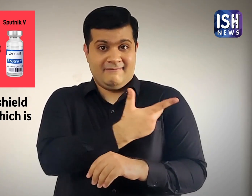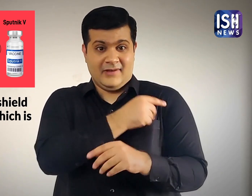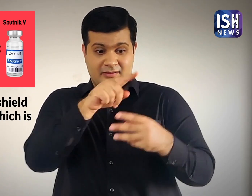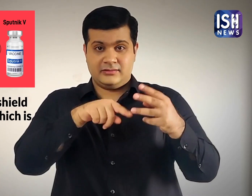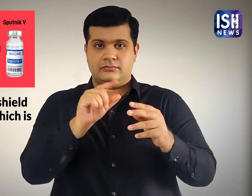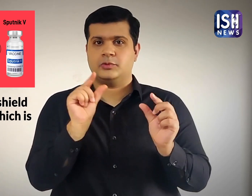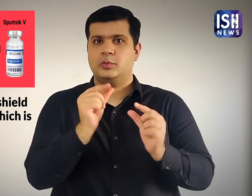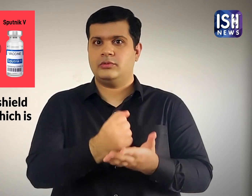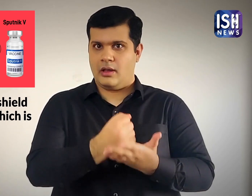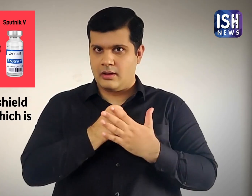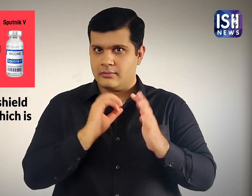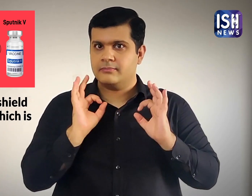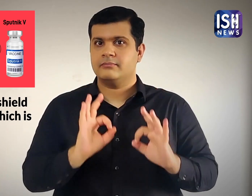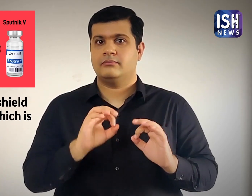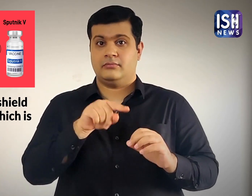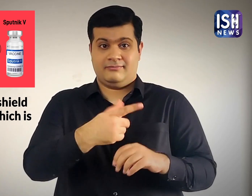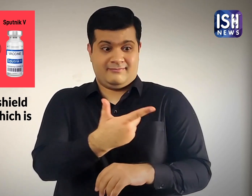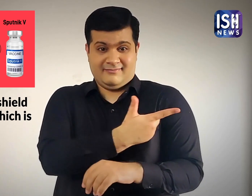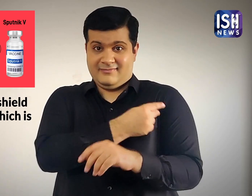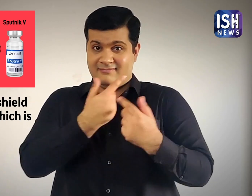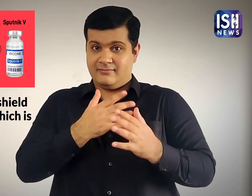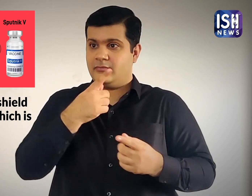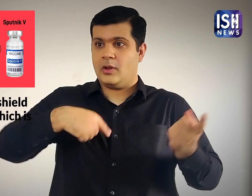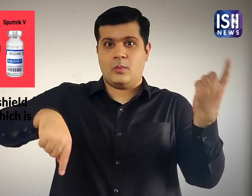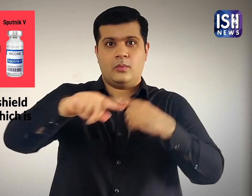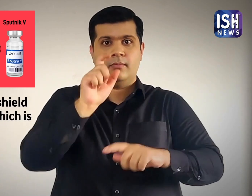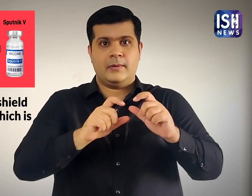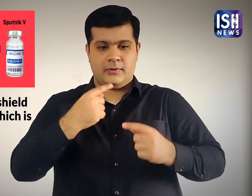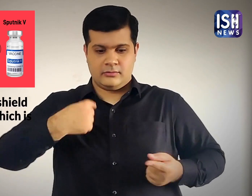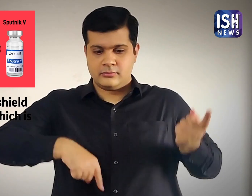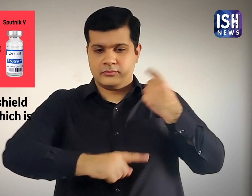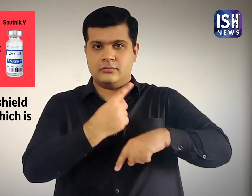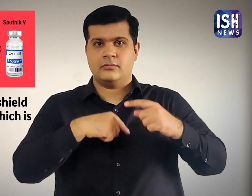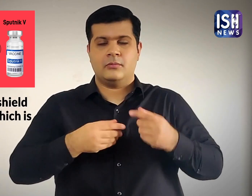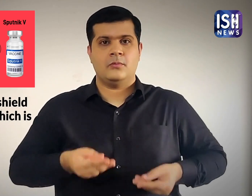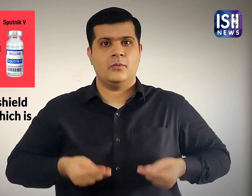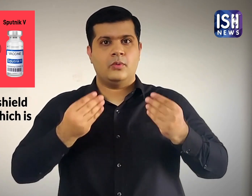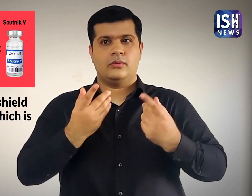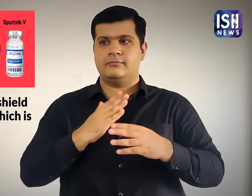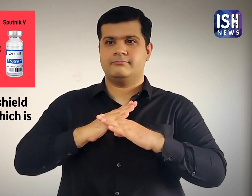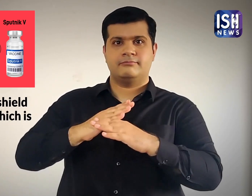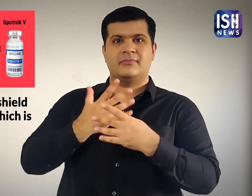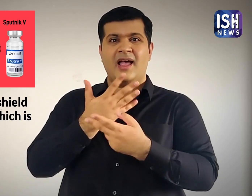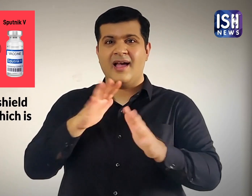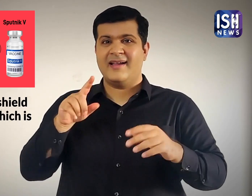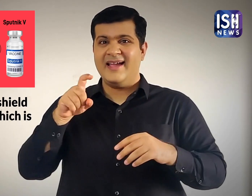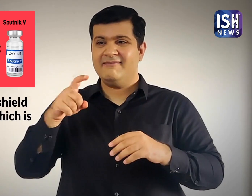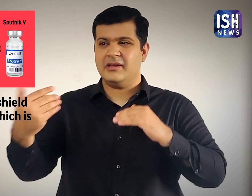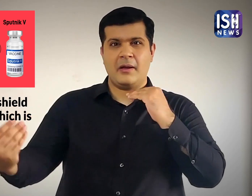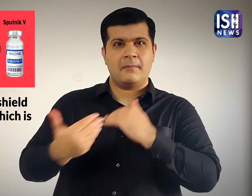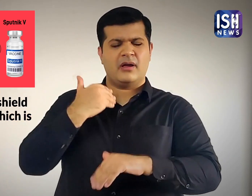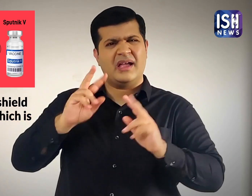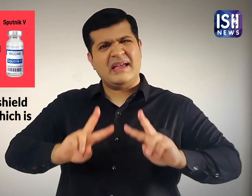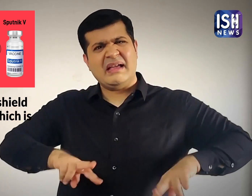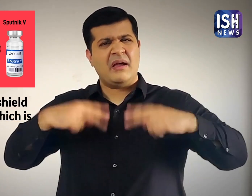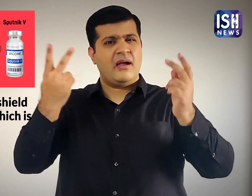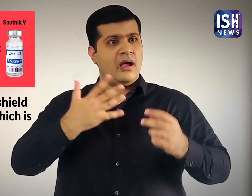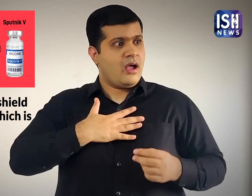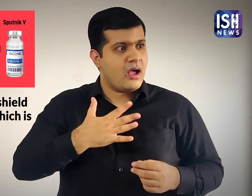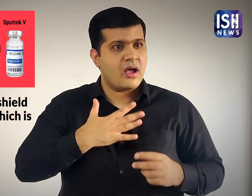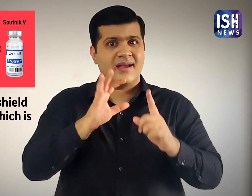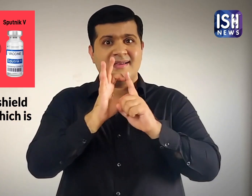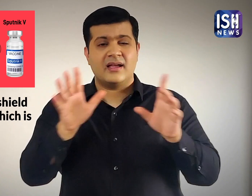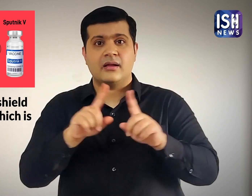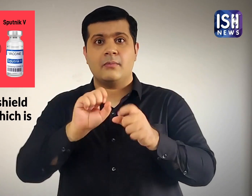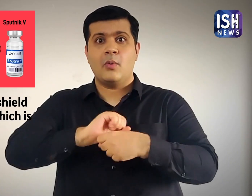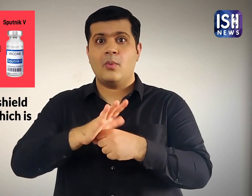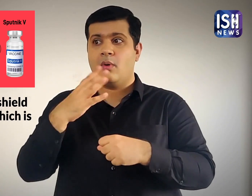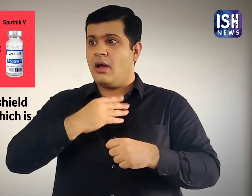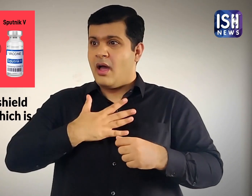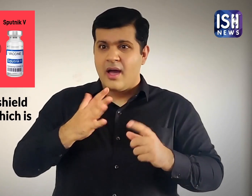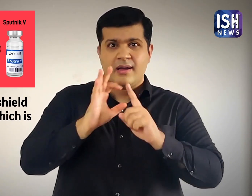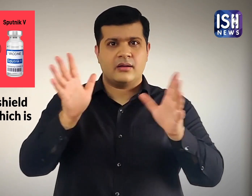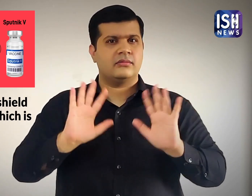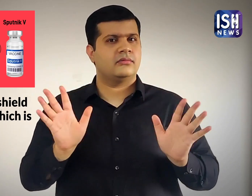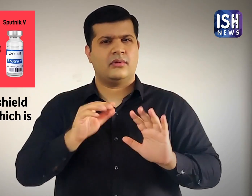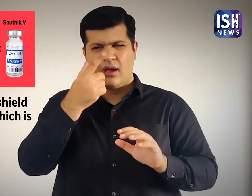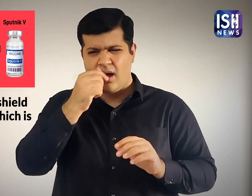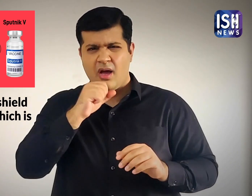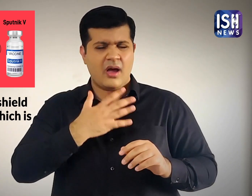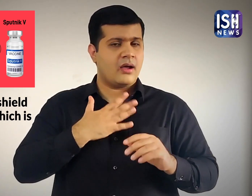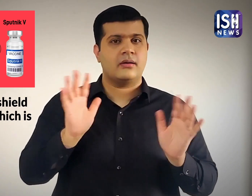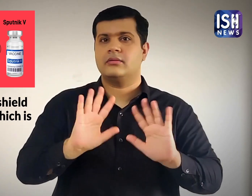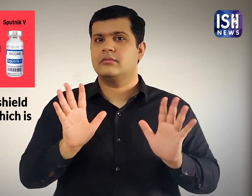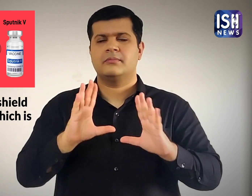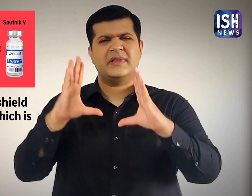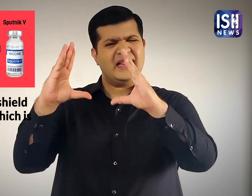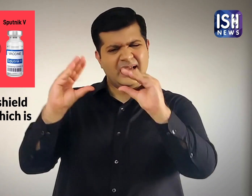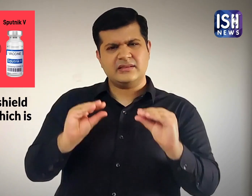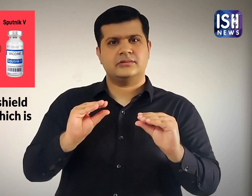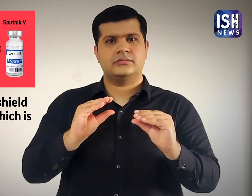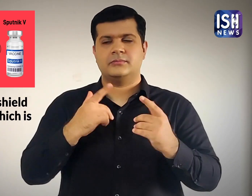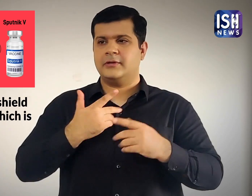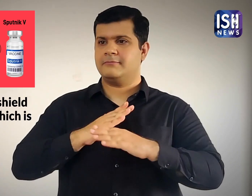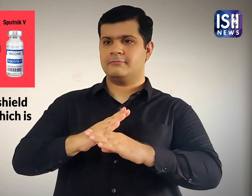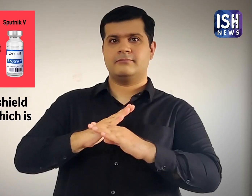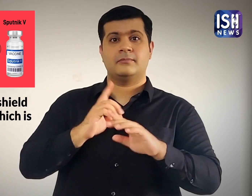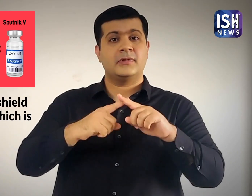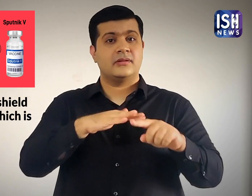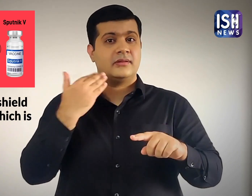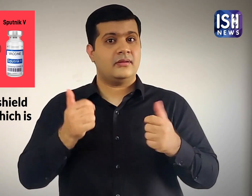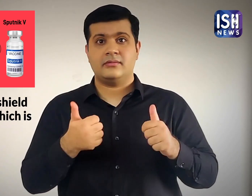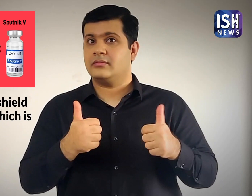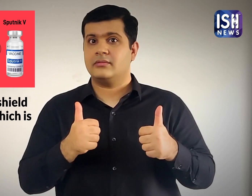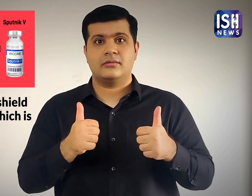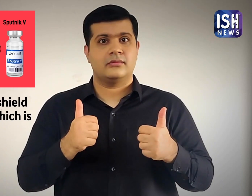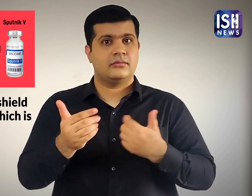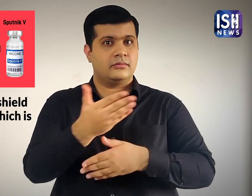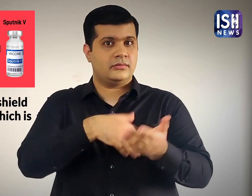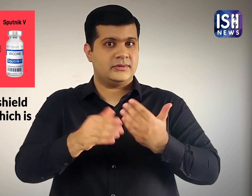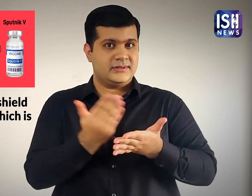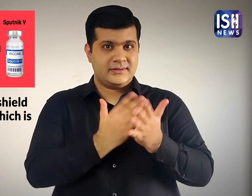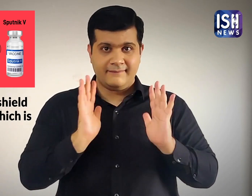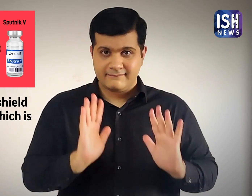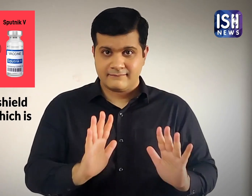They work effectively well to reduce the risk of symptomatic infections, severity and mortality.